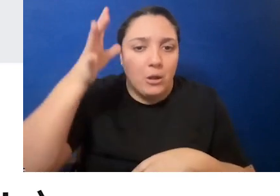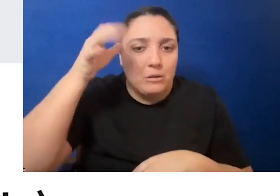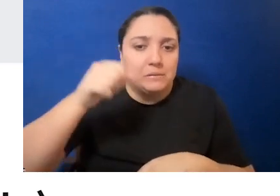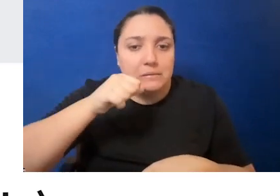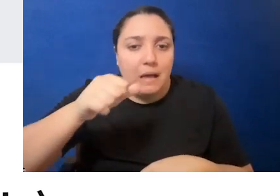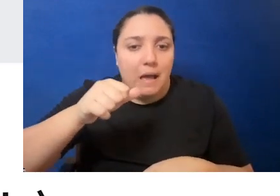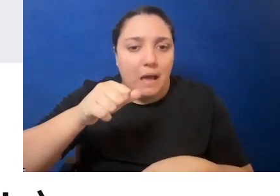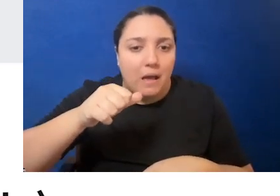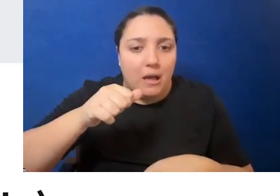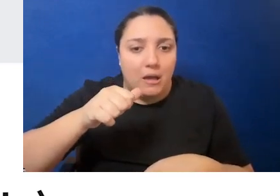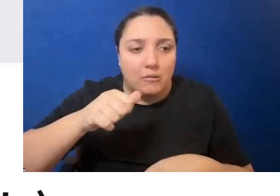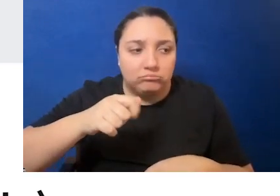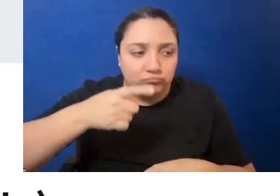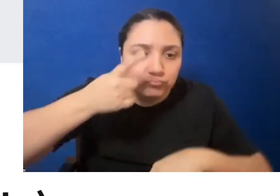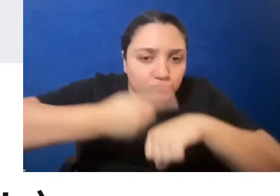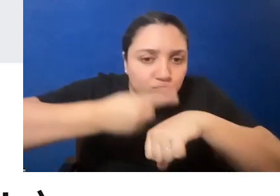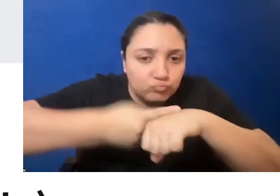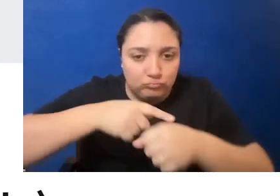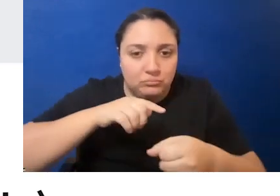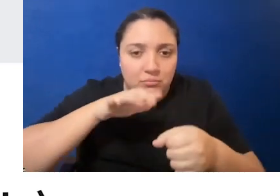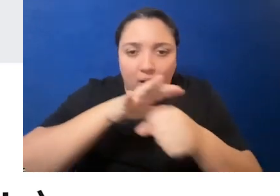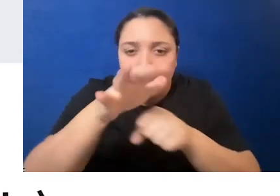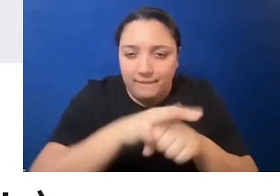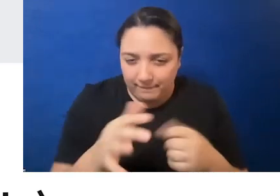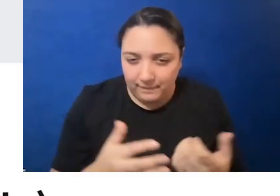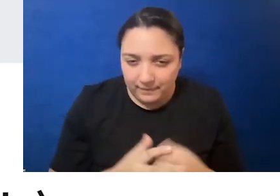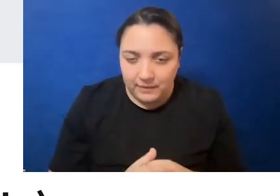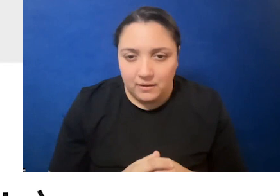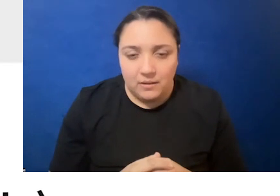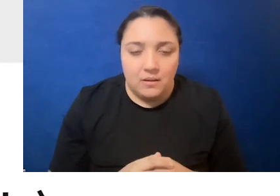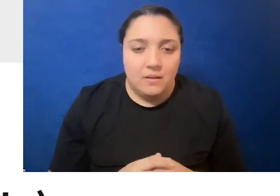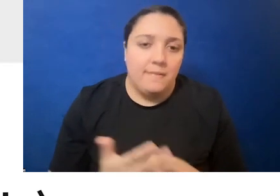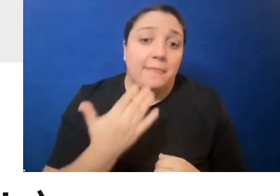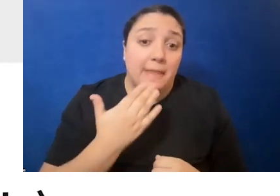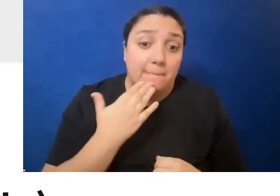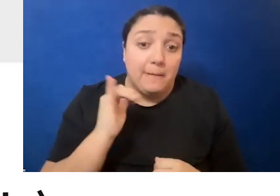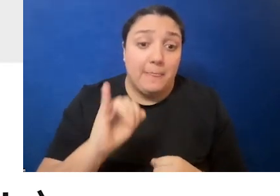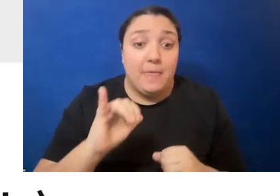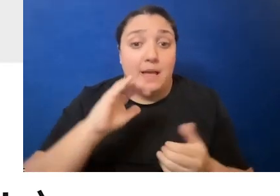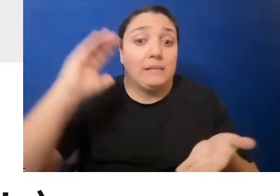THAT IT IS ACTUALLY REAL. THEY FEEL IT IS A PARENTING ISSUE, THE KIDS WERE NOT